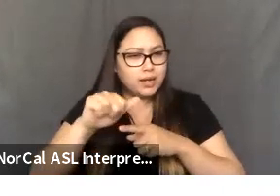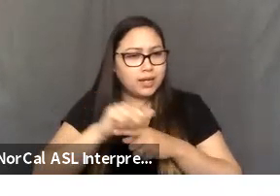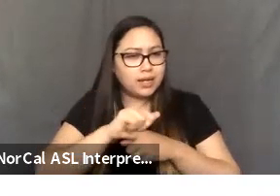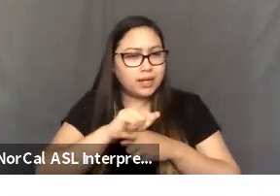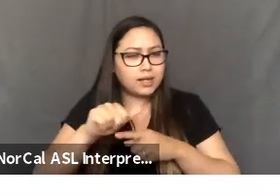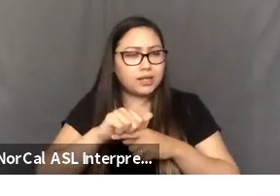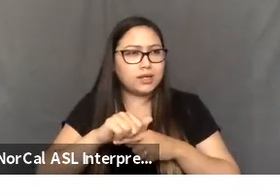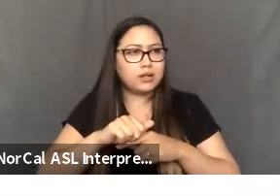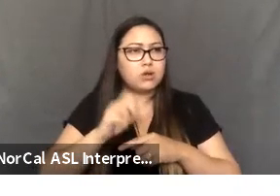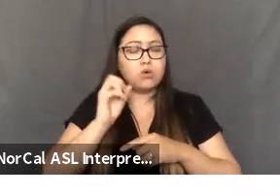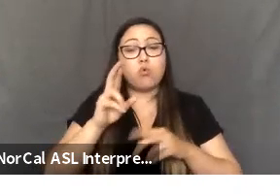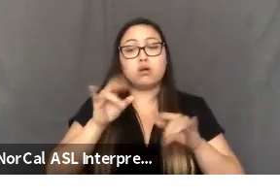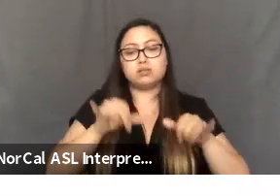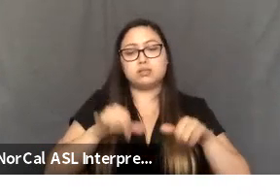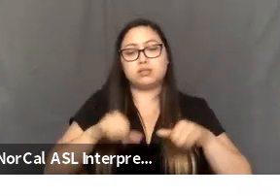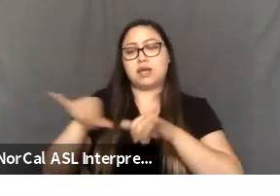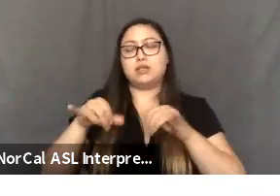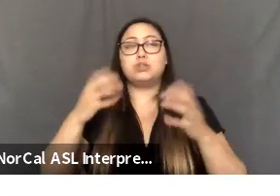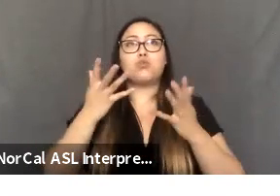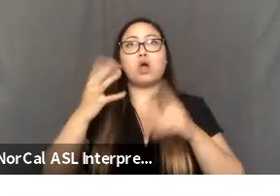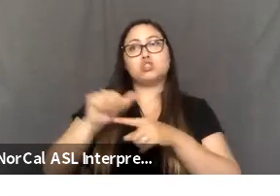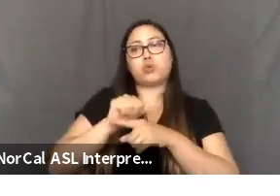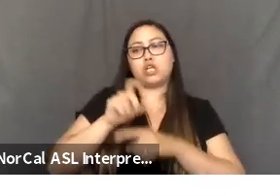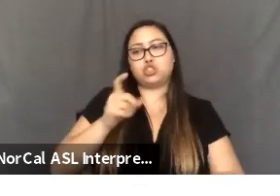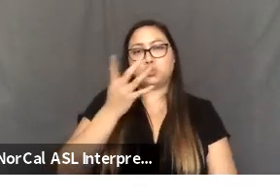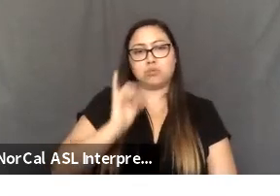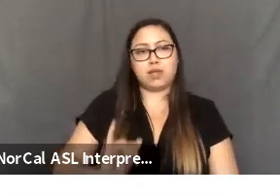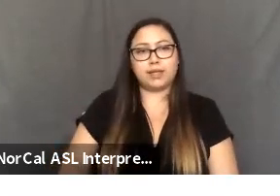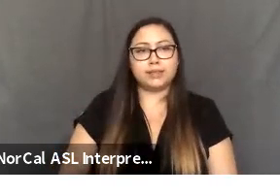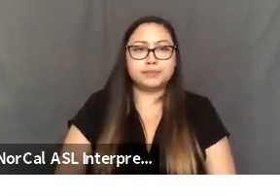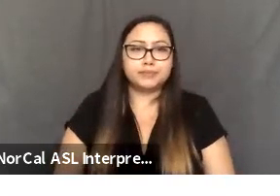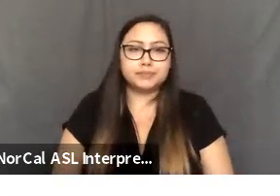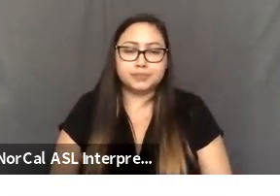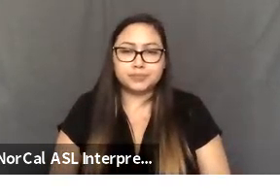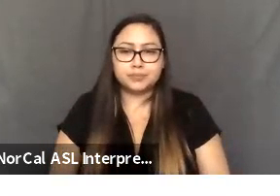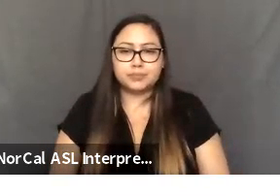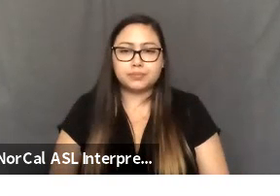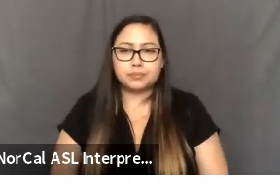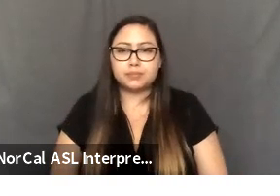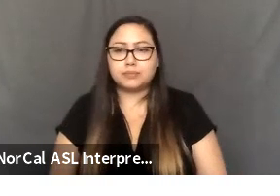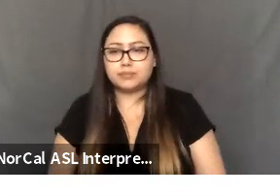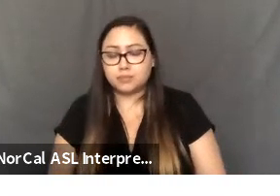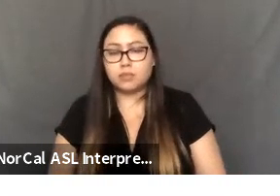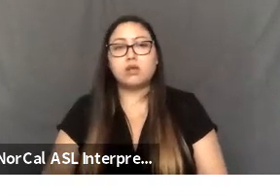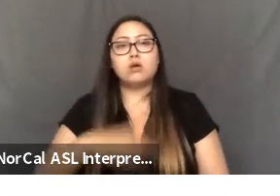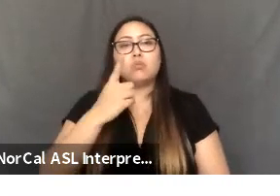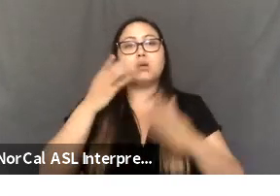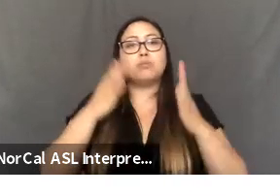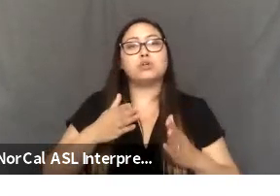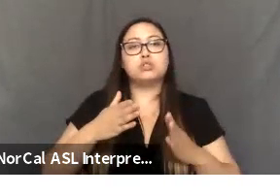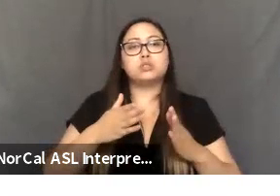even standards for what training should look like. So one participant reported, I think what I find